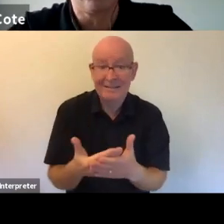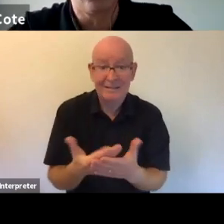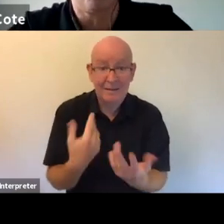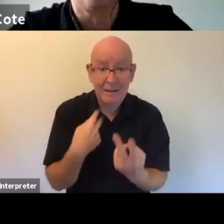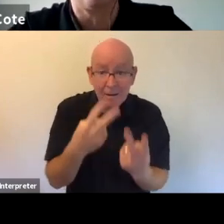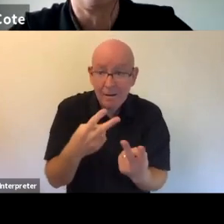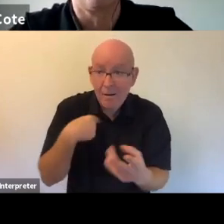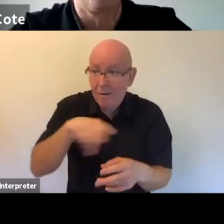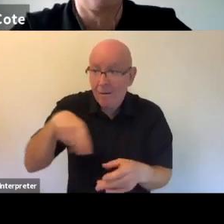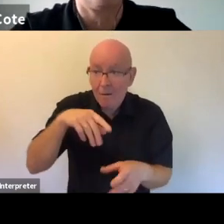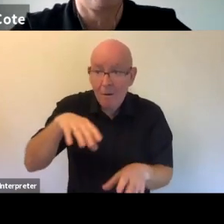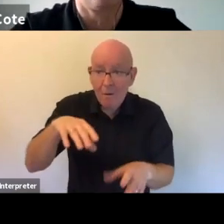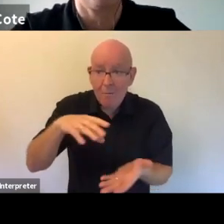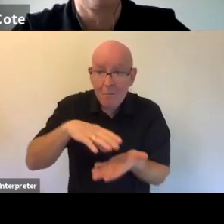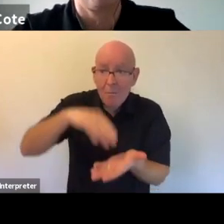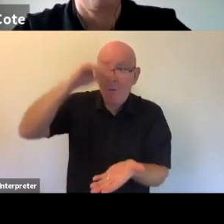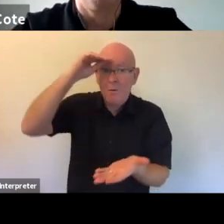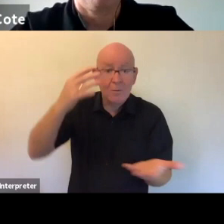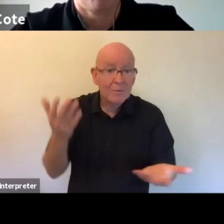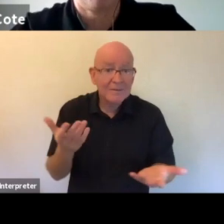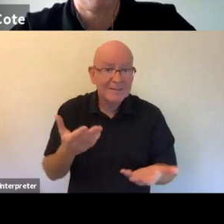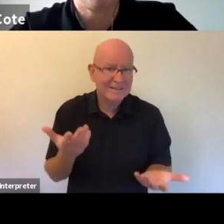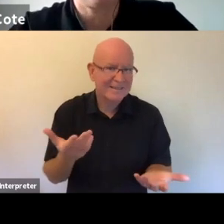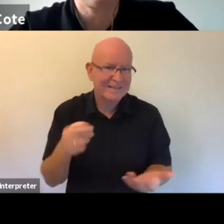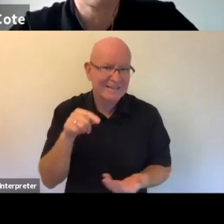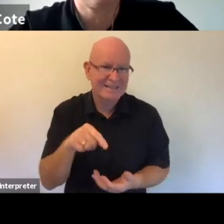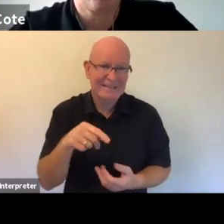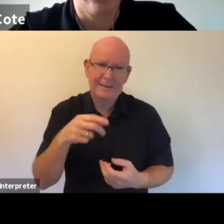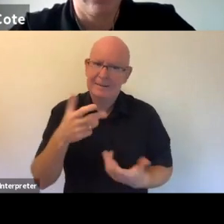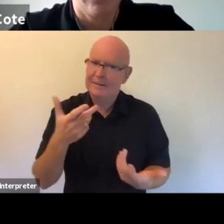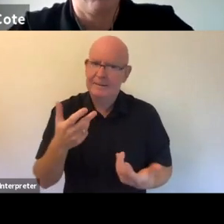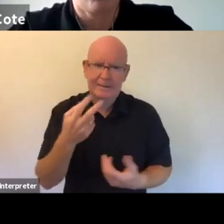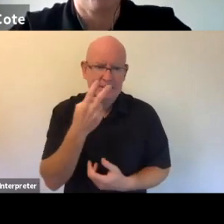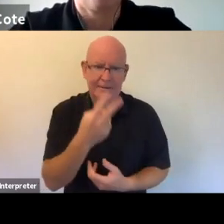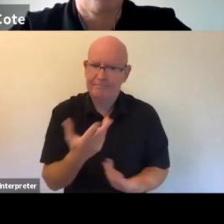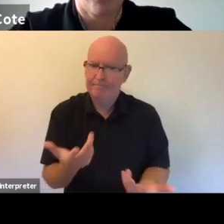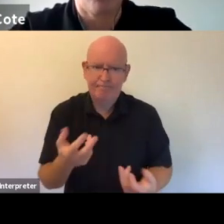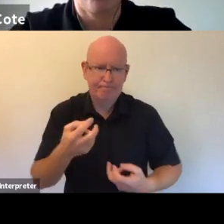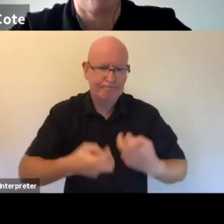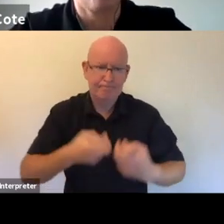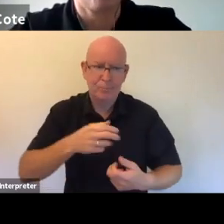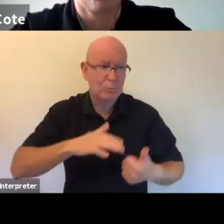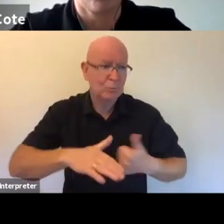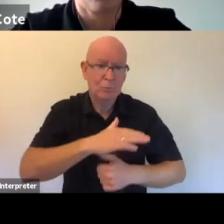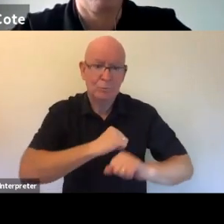quasi-universal disability allowance. Basically, they have an effective tool for shock responsive social protection.